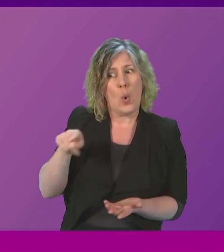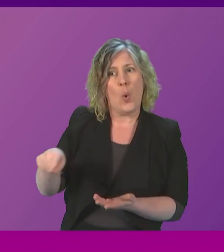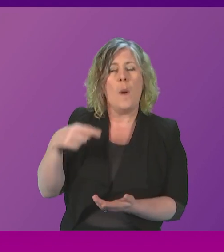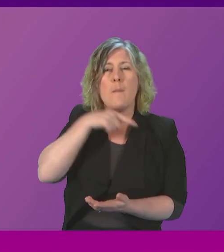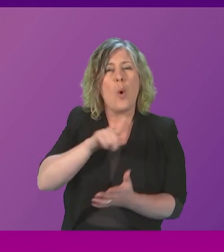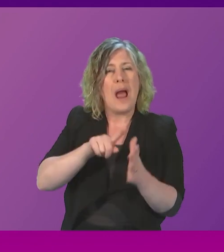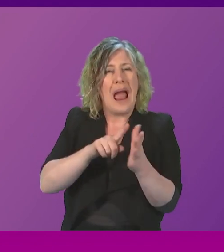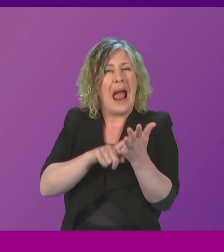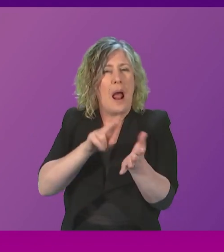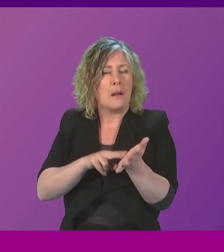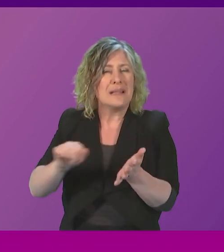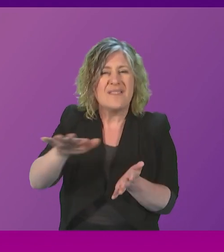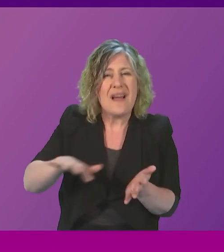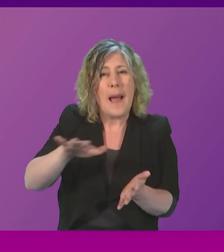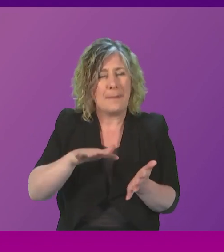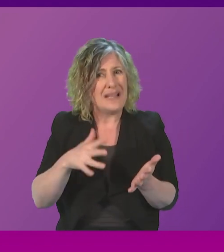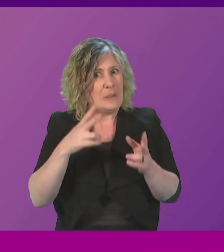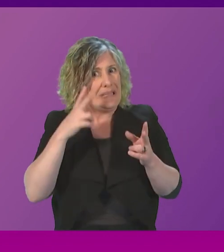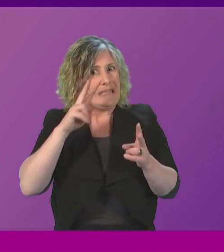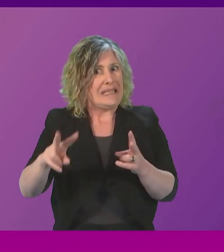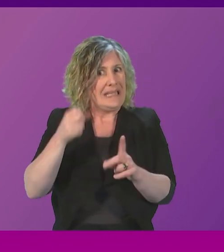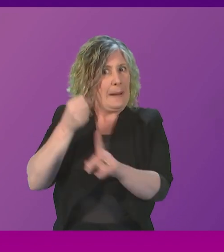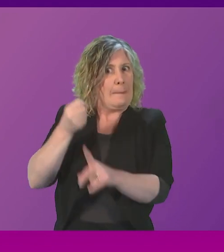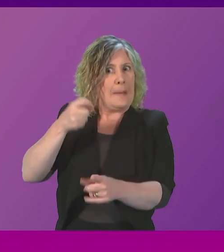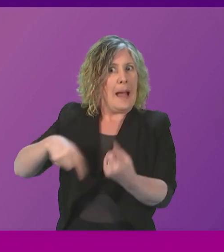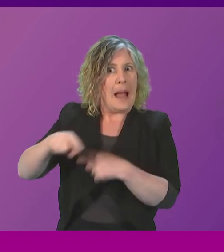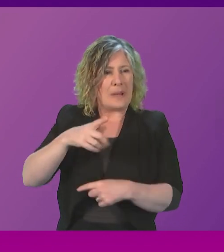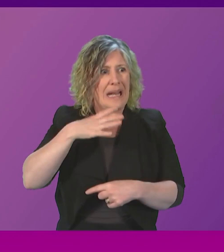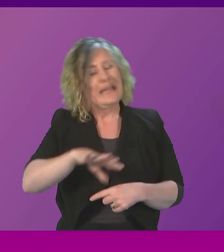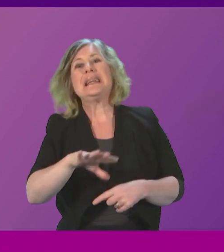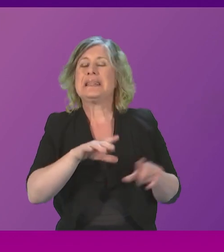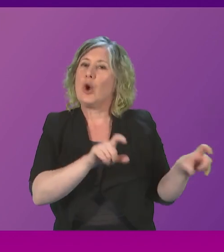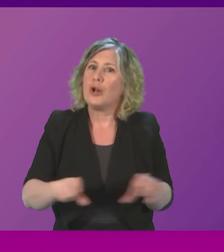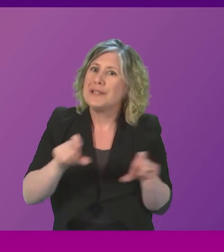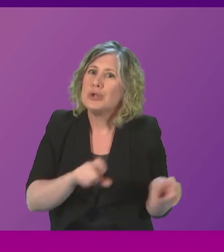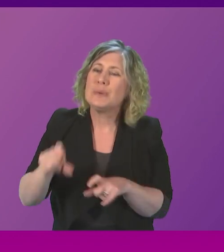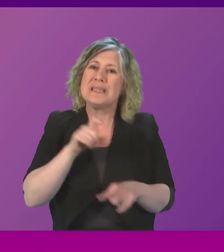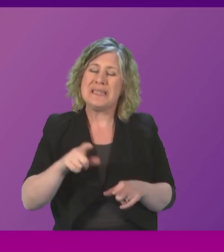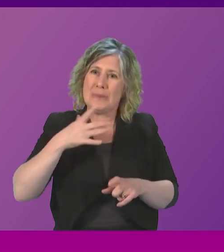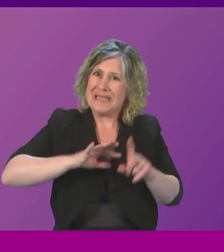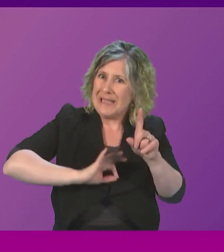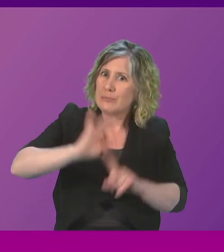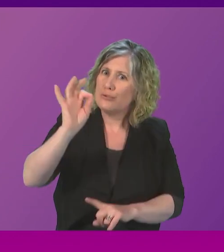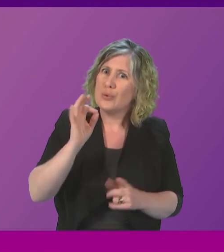has consequences, that continuity will not cut it and that more of the same is not going to improve their lives?